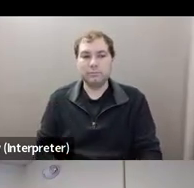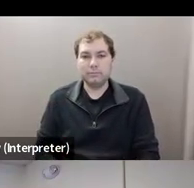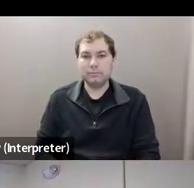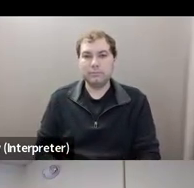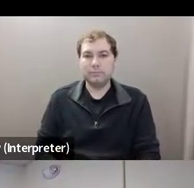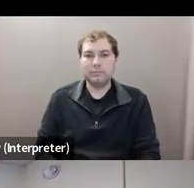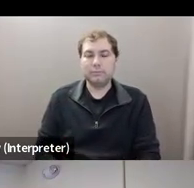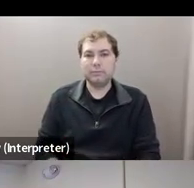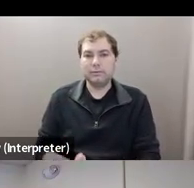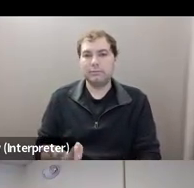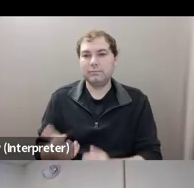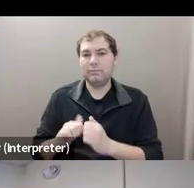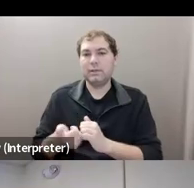17036717673: the way communities work